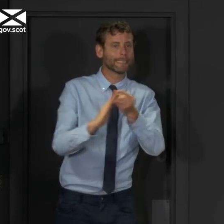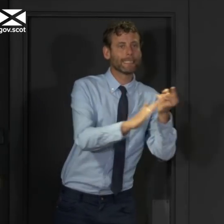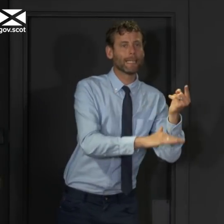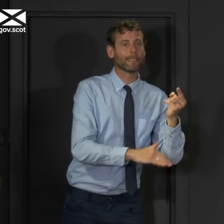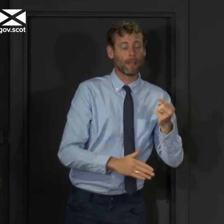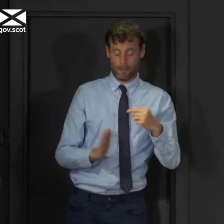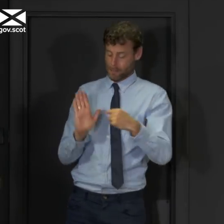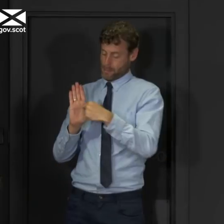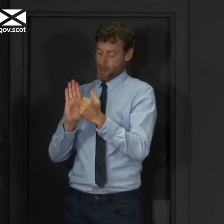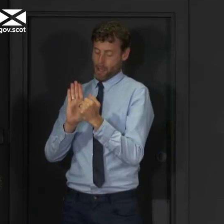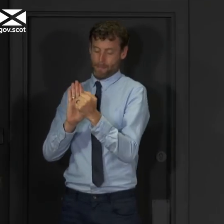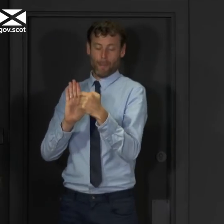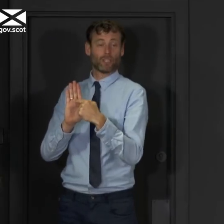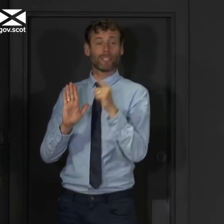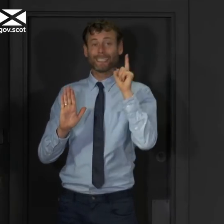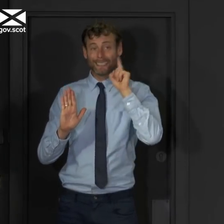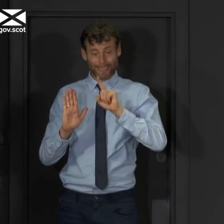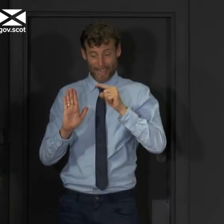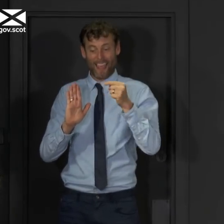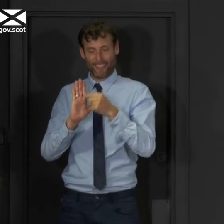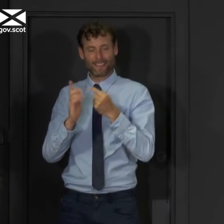published yesterday, it will now be published weekly, so that people can see the progress